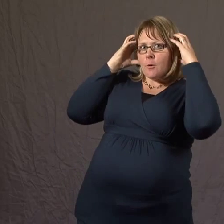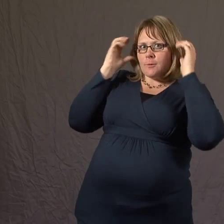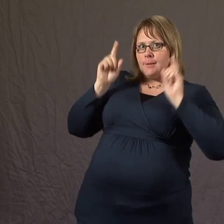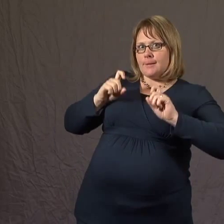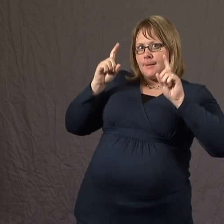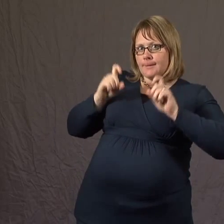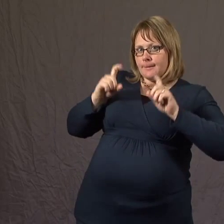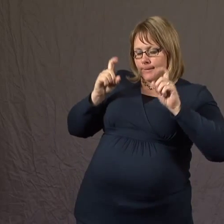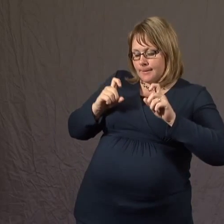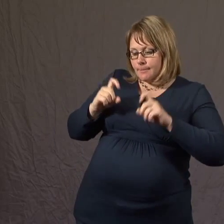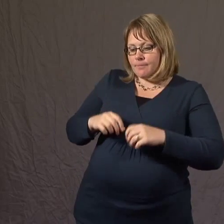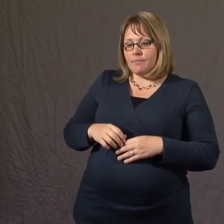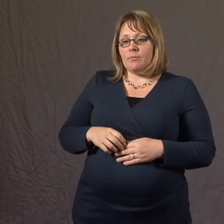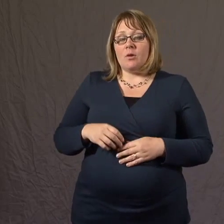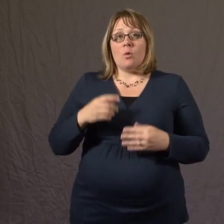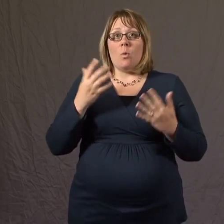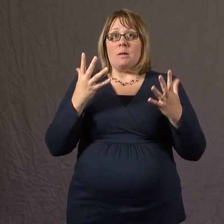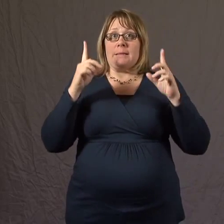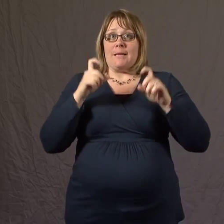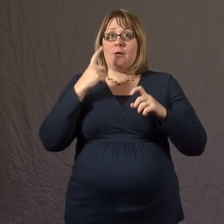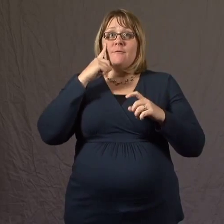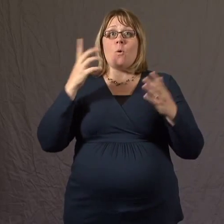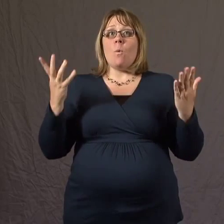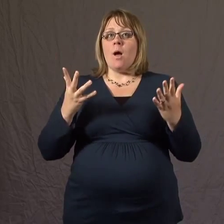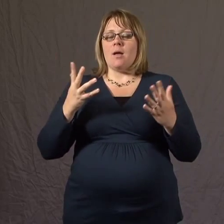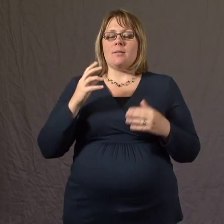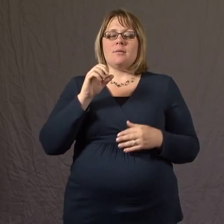that person speak into the microphone while you test through the headset.